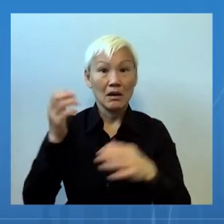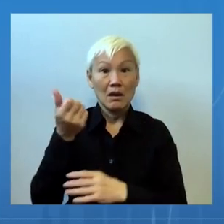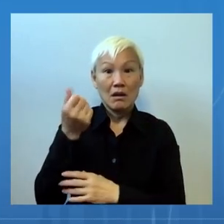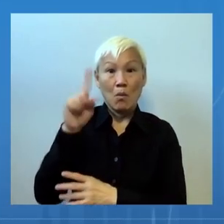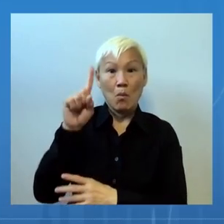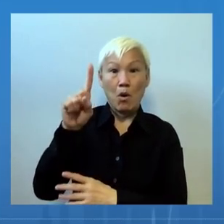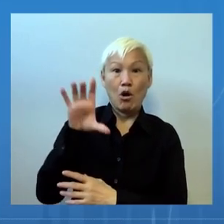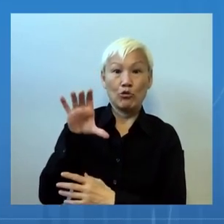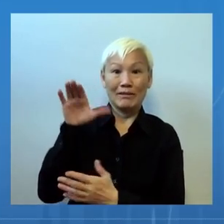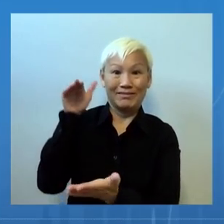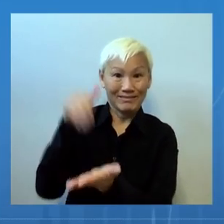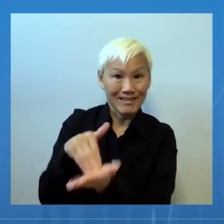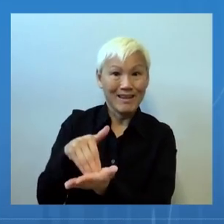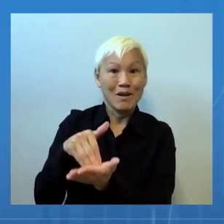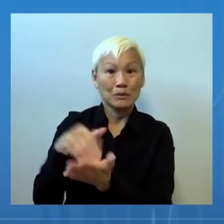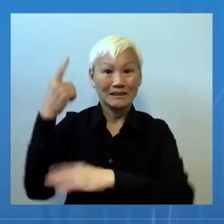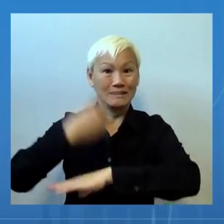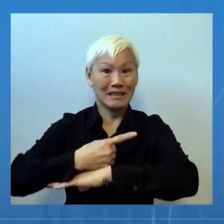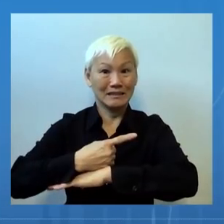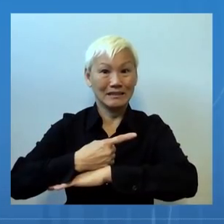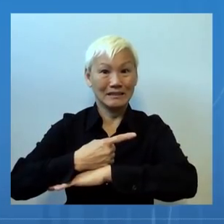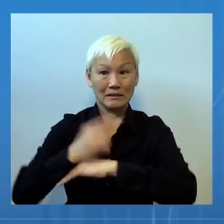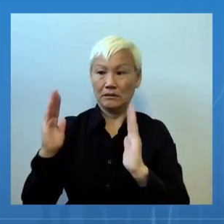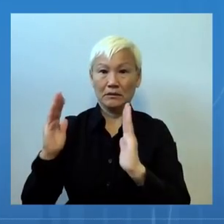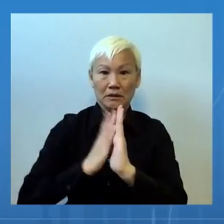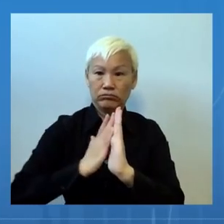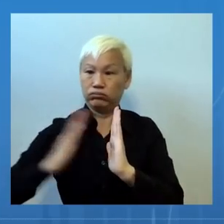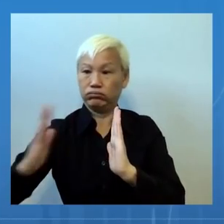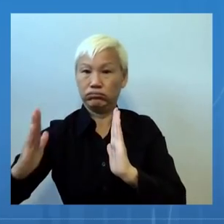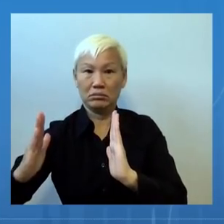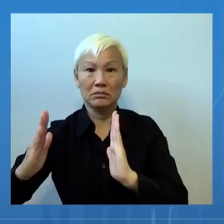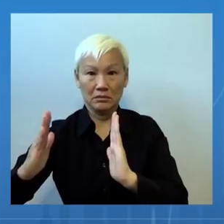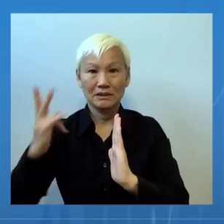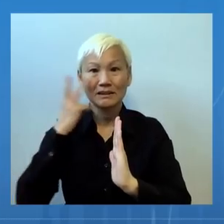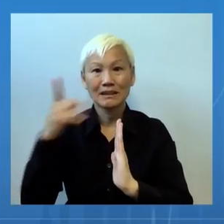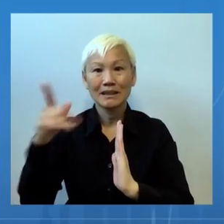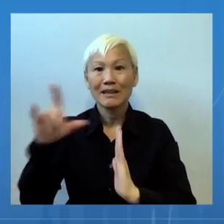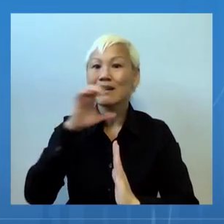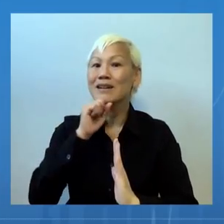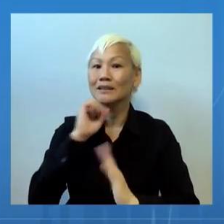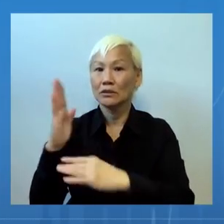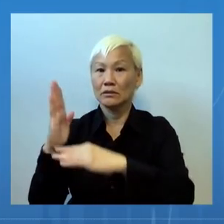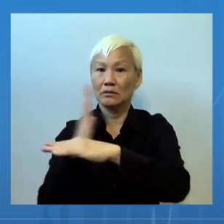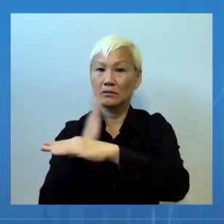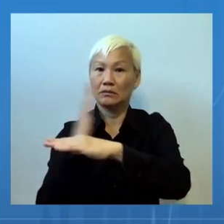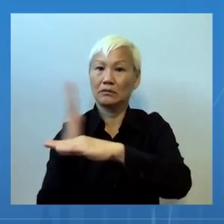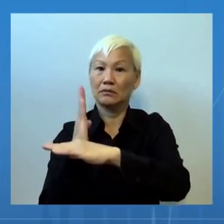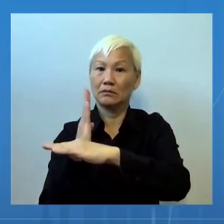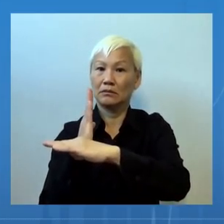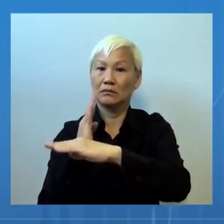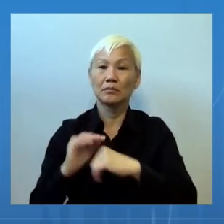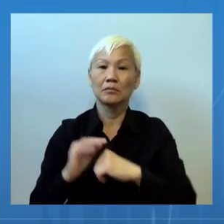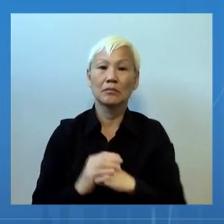And as you can see across the age range, comparing non-boost in red with those who boost,